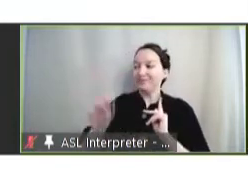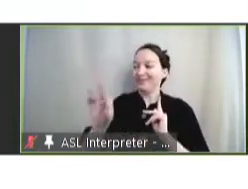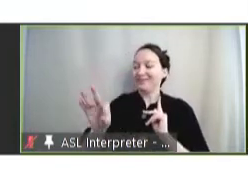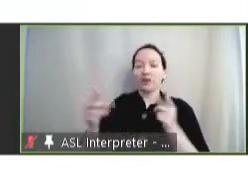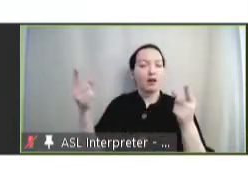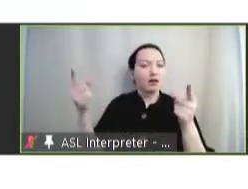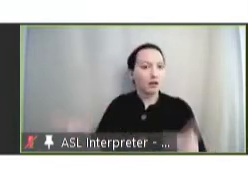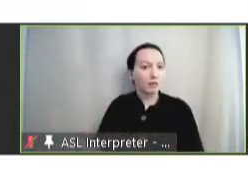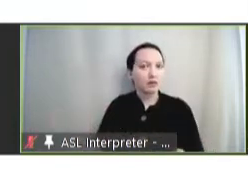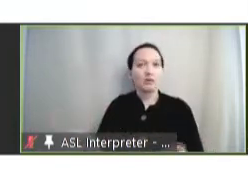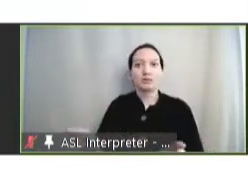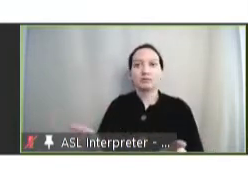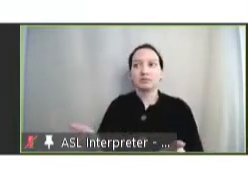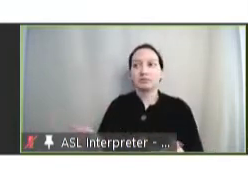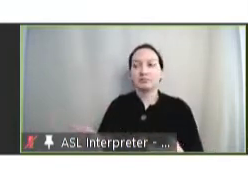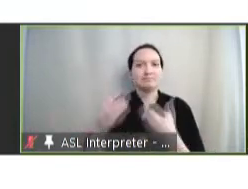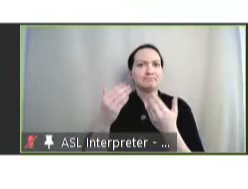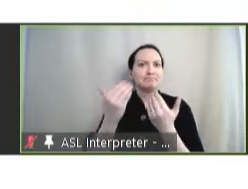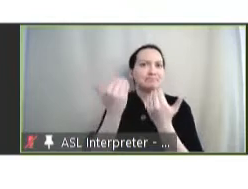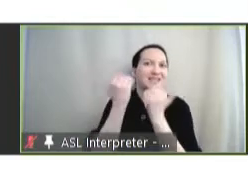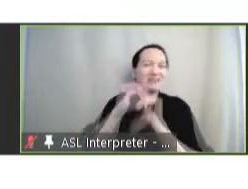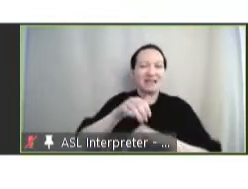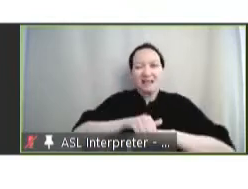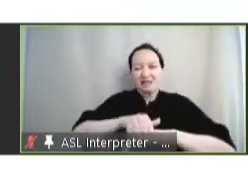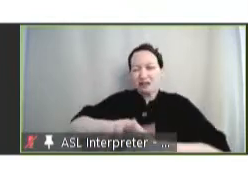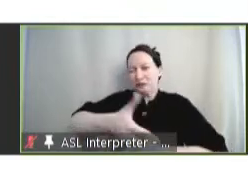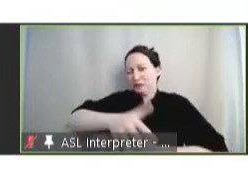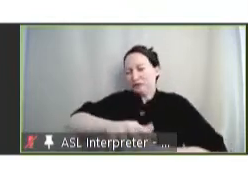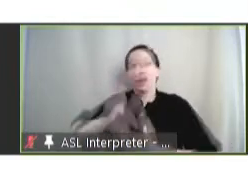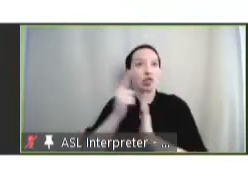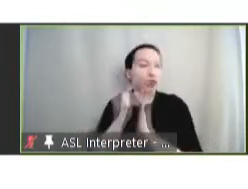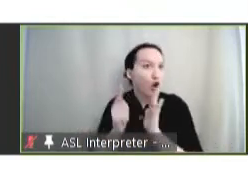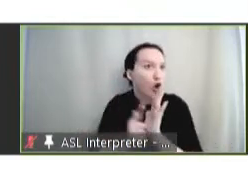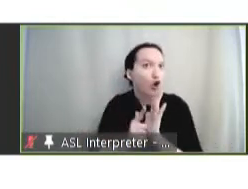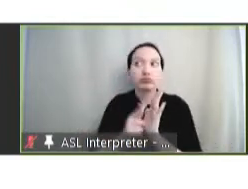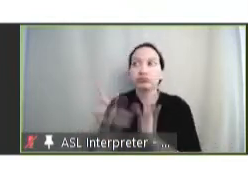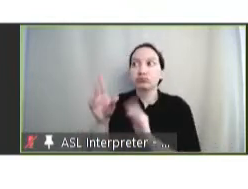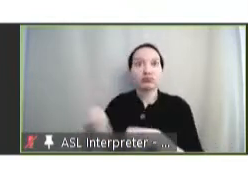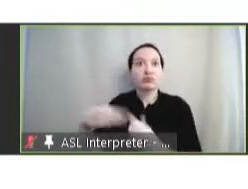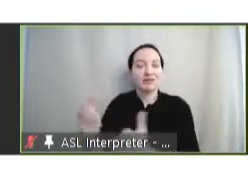they have limited English proficiency. And under the law, these providers do have a legal